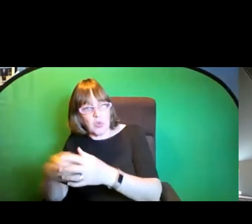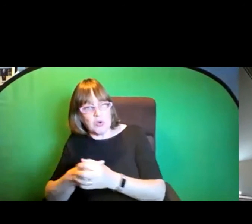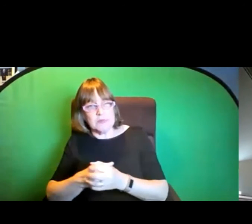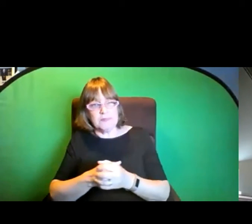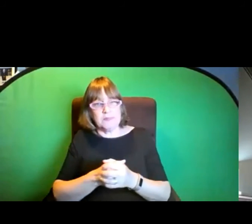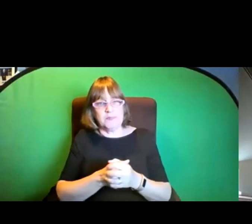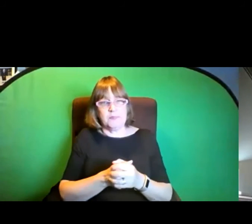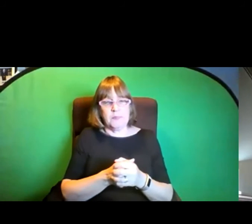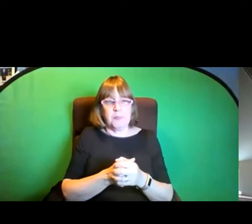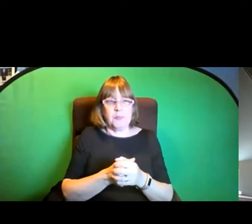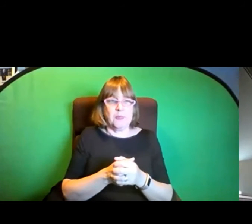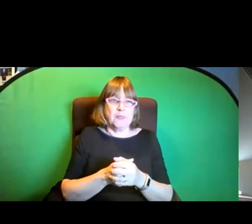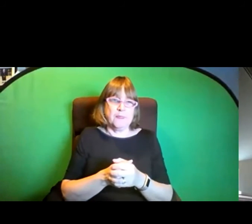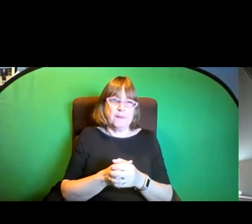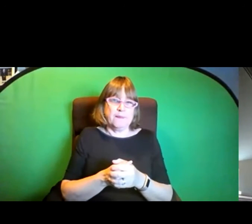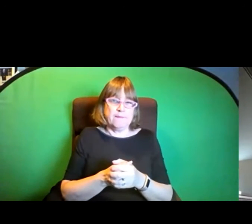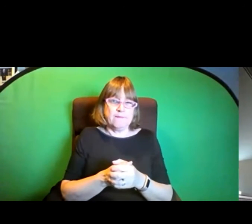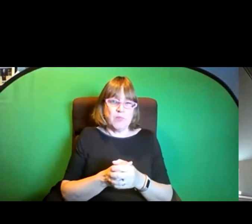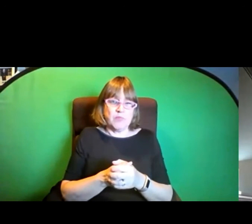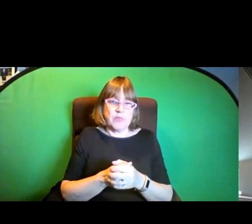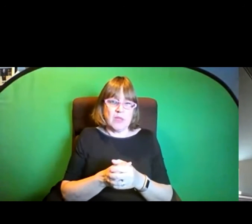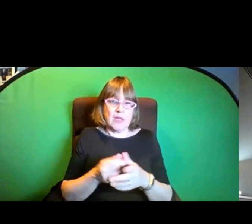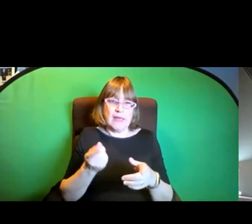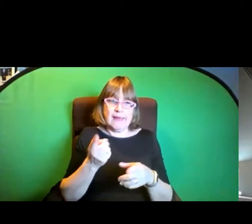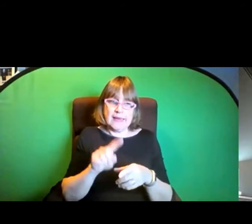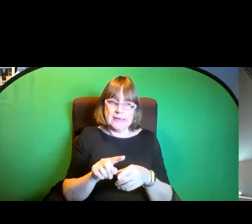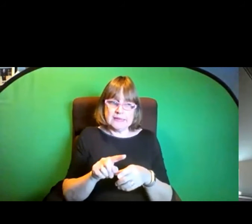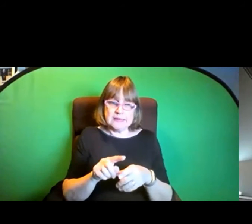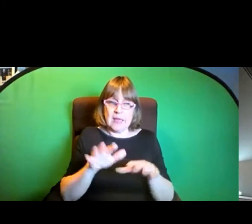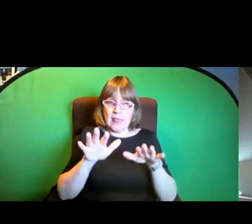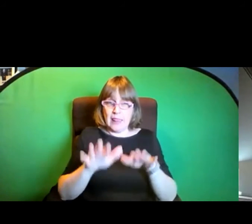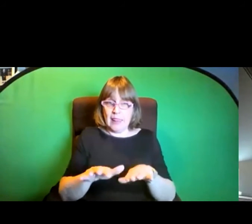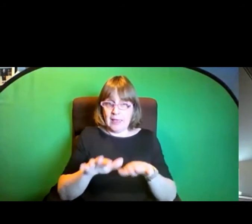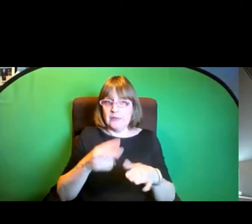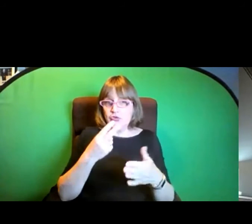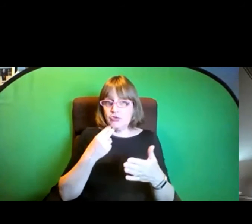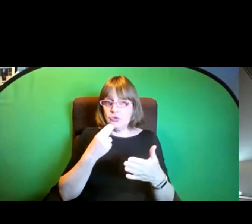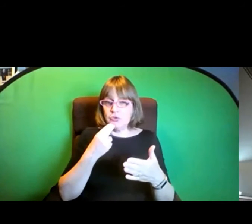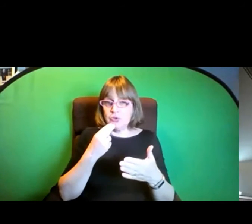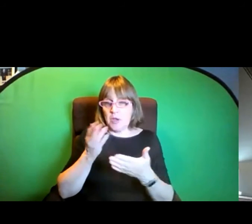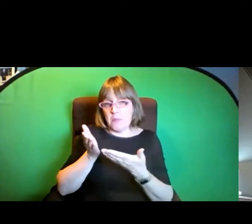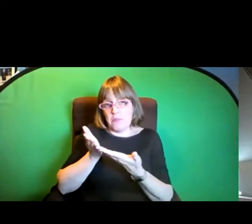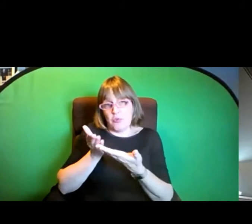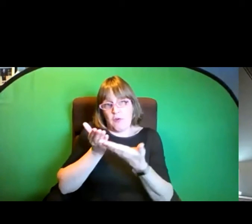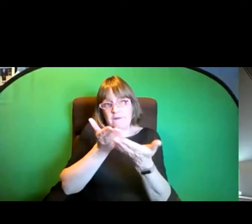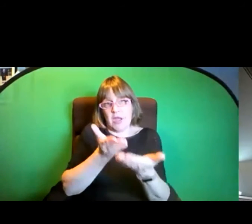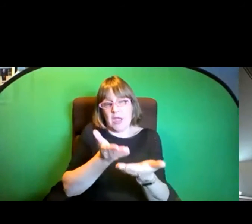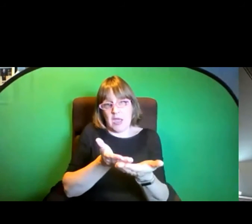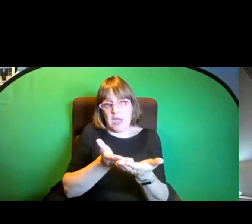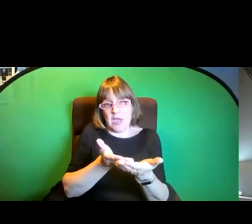national energy companies and land use also provides and Scotland obviously has very large